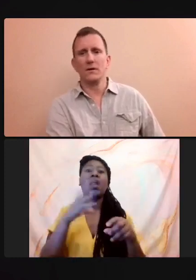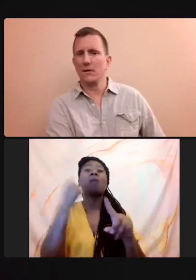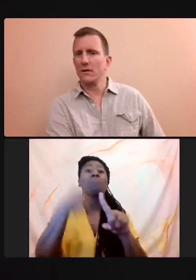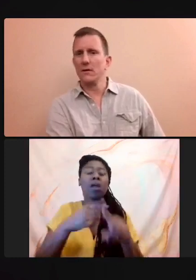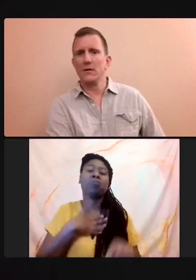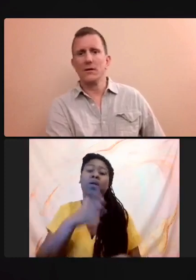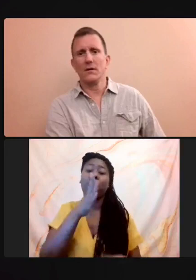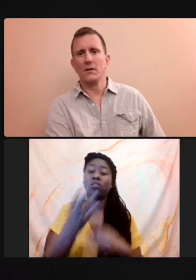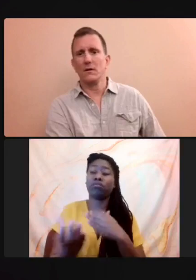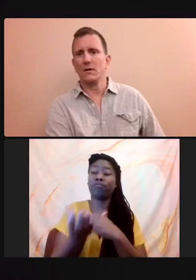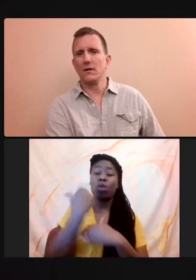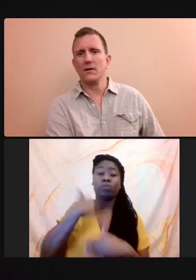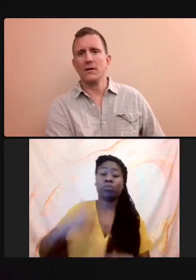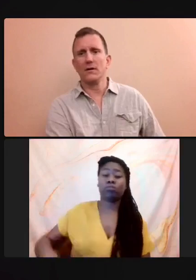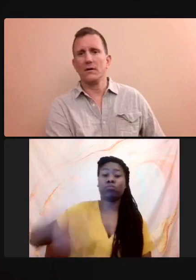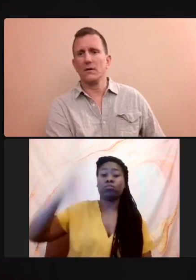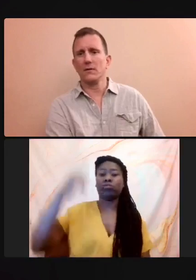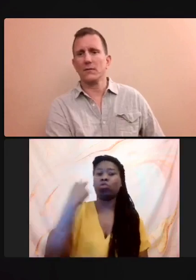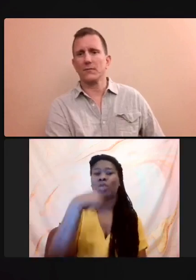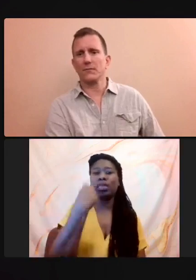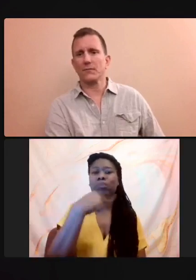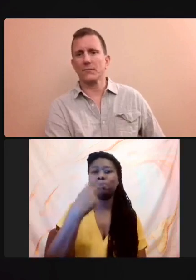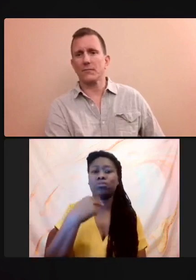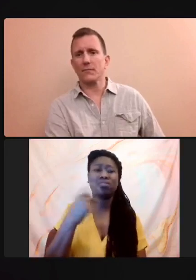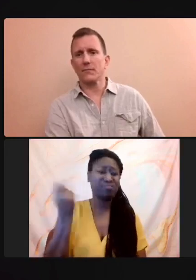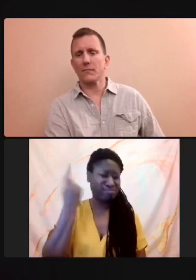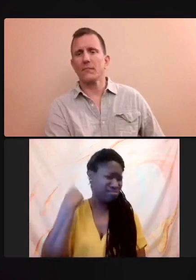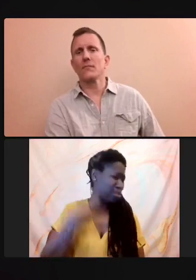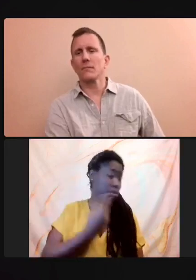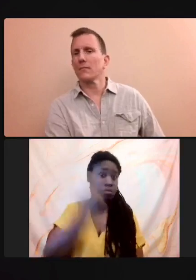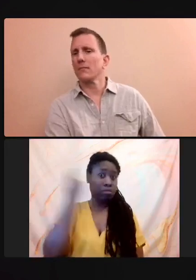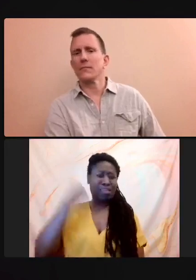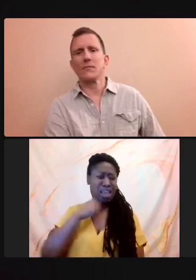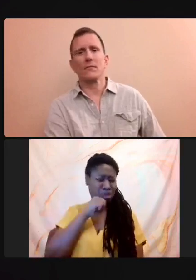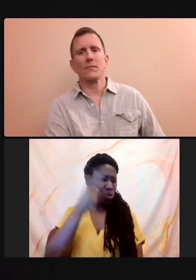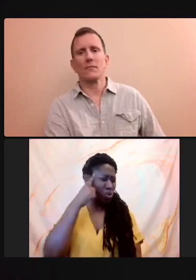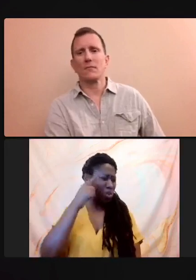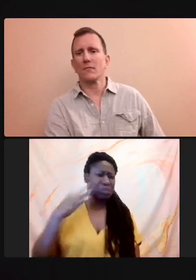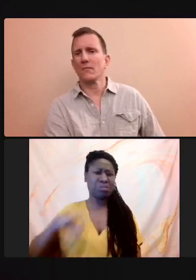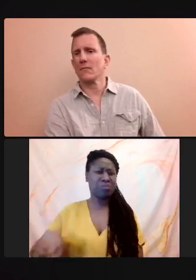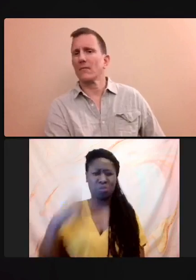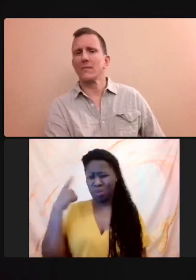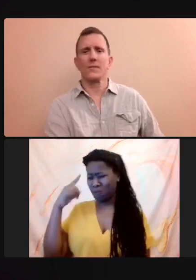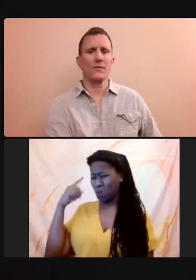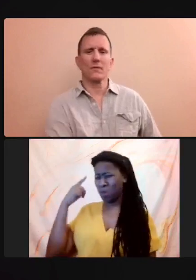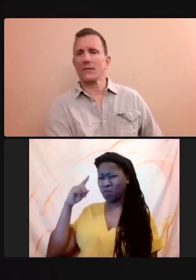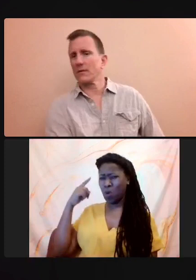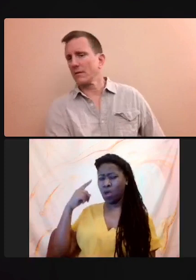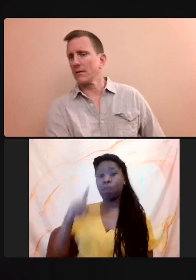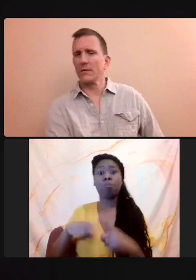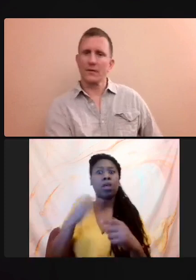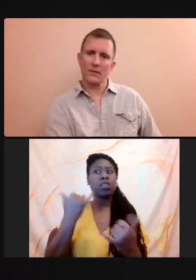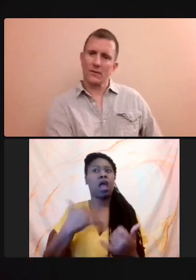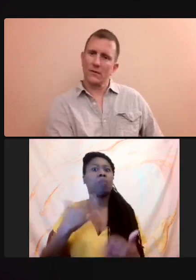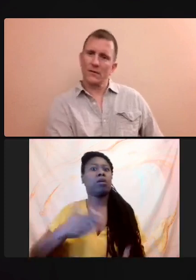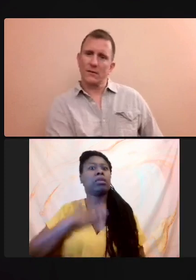and look at the transcript from the Otter app together and we can go through the parts that they did well or they did or did not do well.